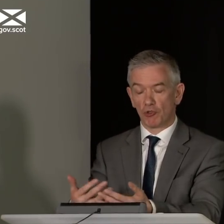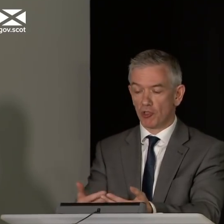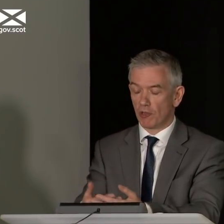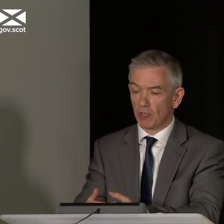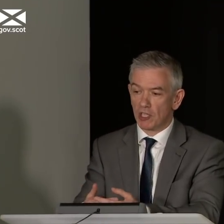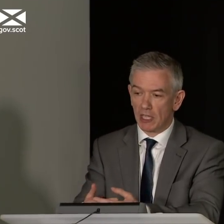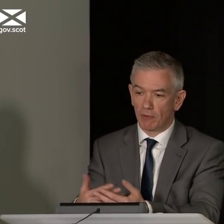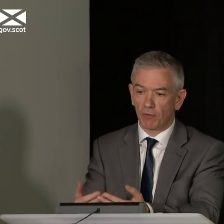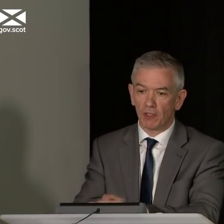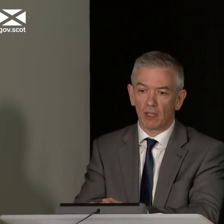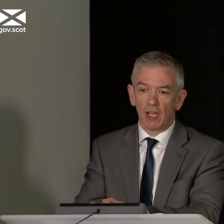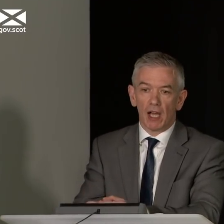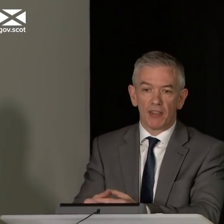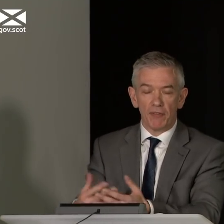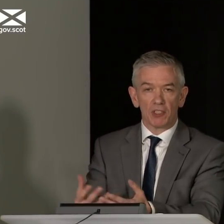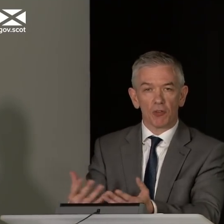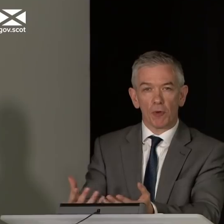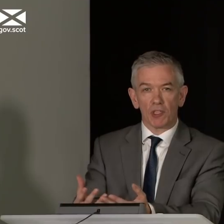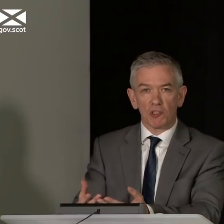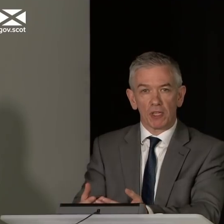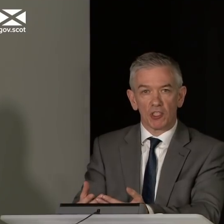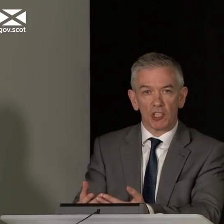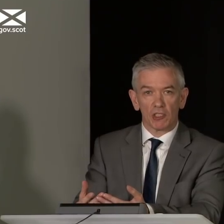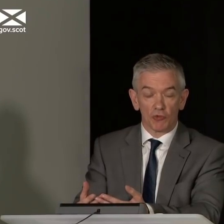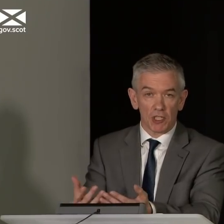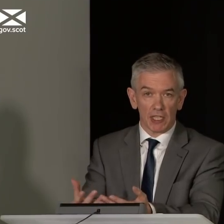reduce that risk even further. And the evidence around this has been considered as recently